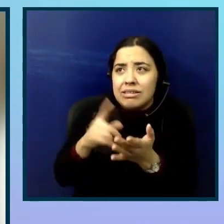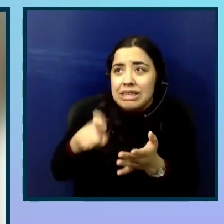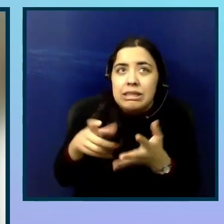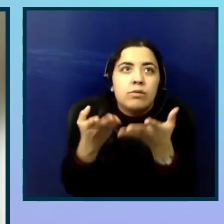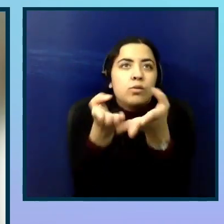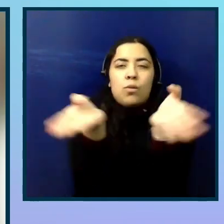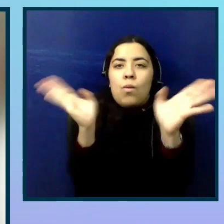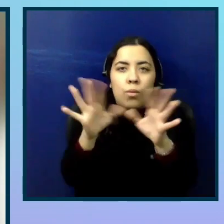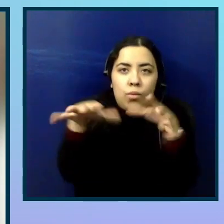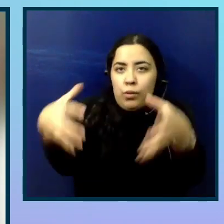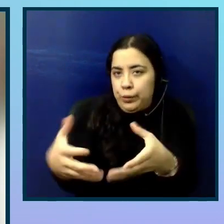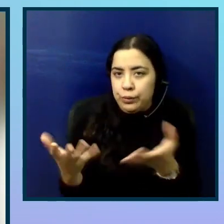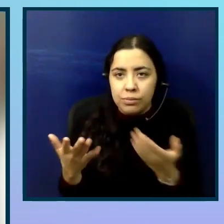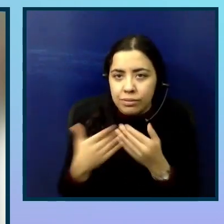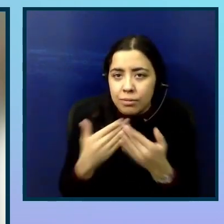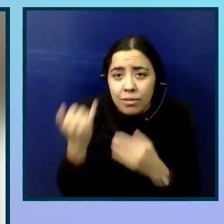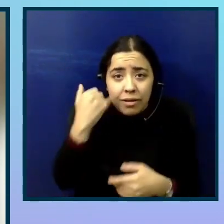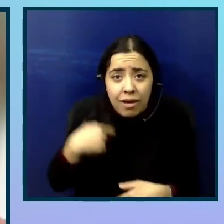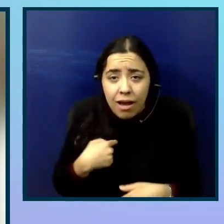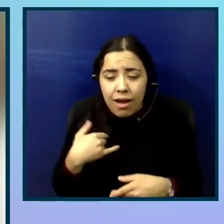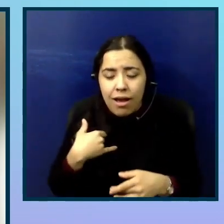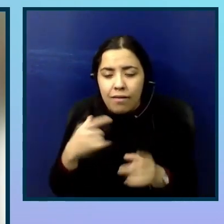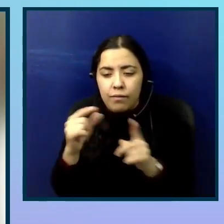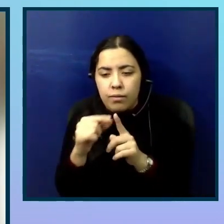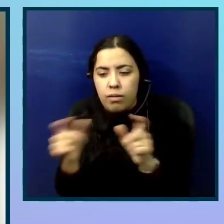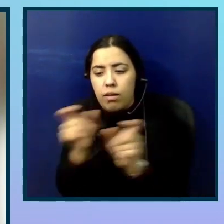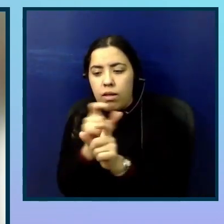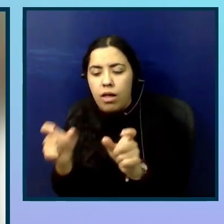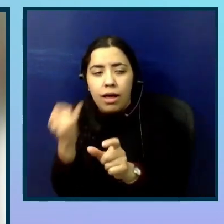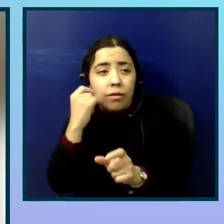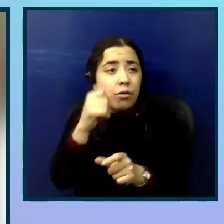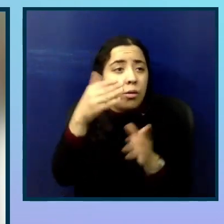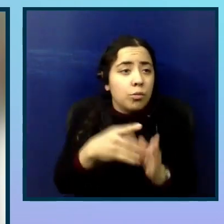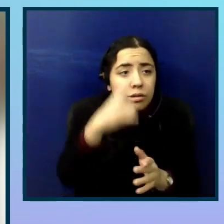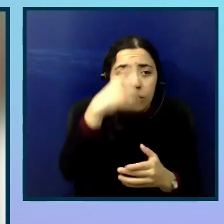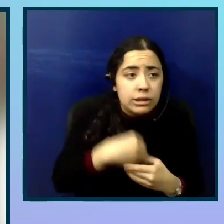So it doesn't matter if I'm dyslexic and someone else is autistic and someone else has,